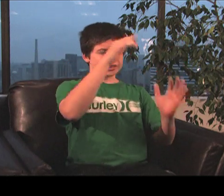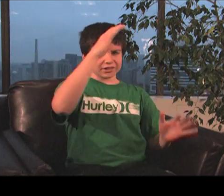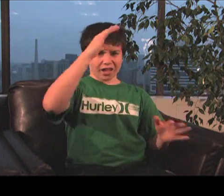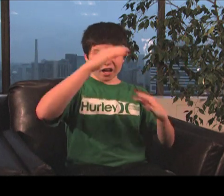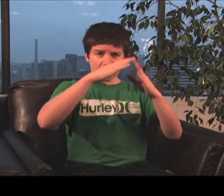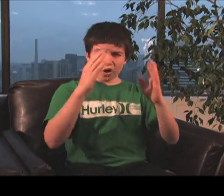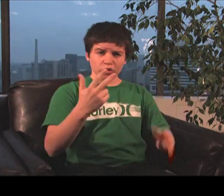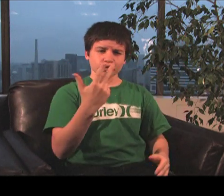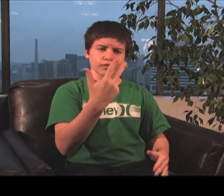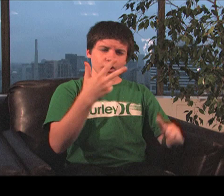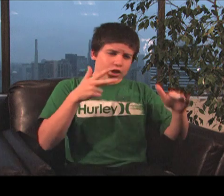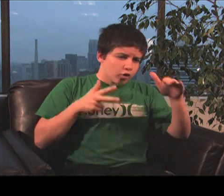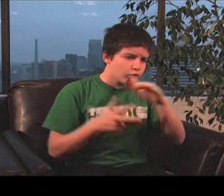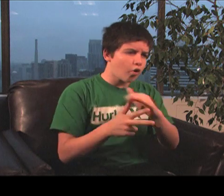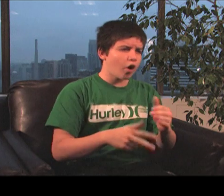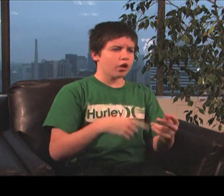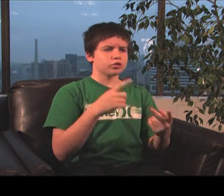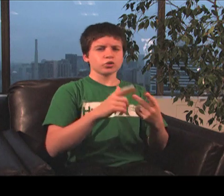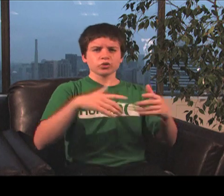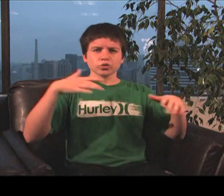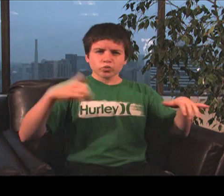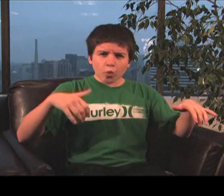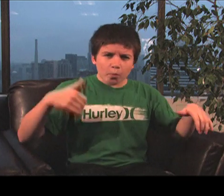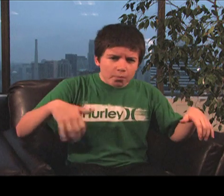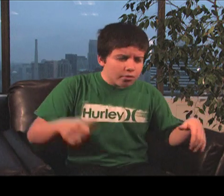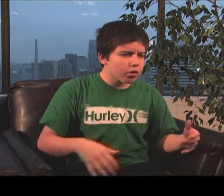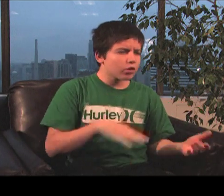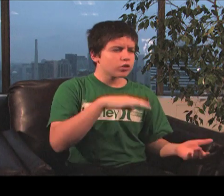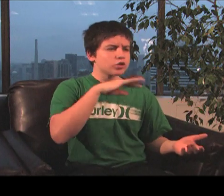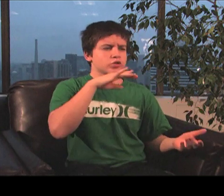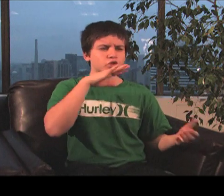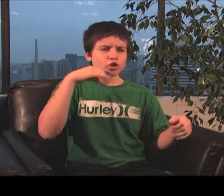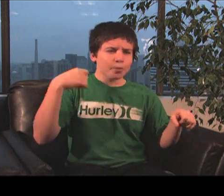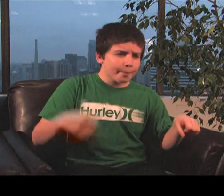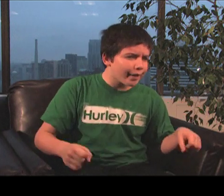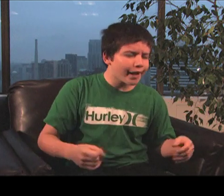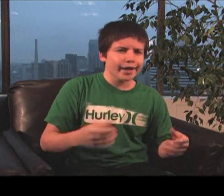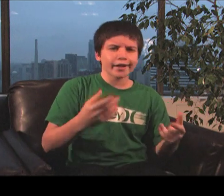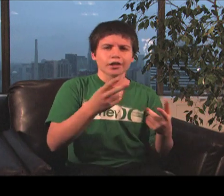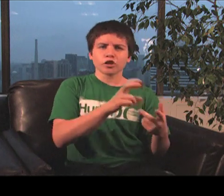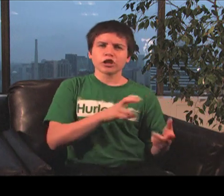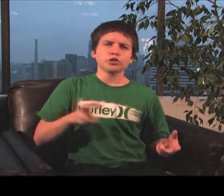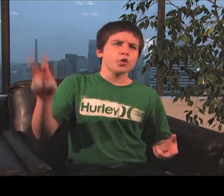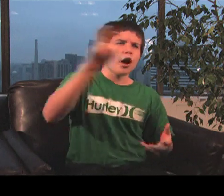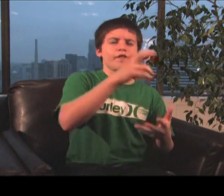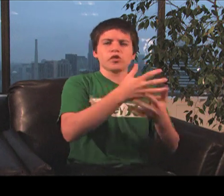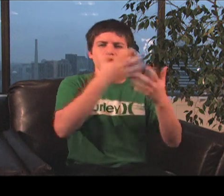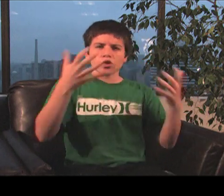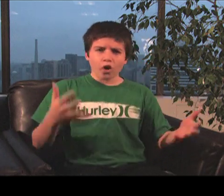and I looked at the differences in their lifestyle. My dad lived in a very large home.